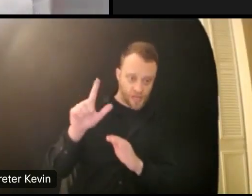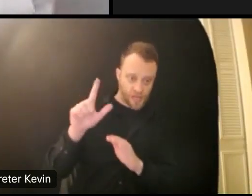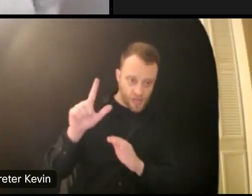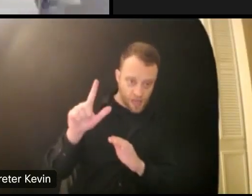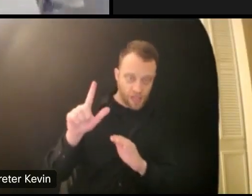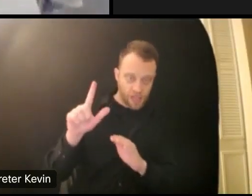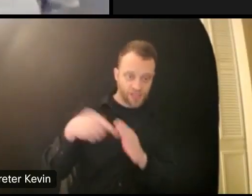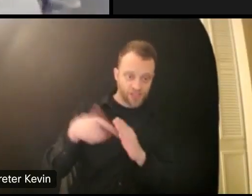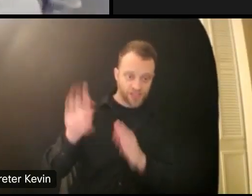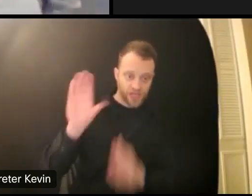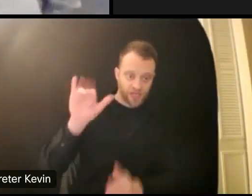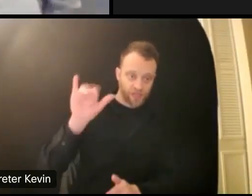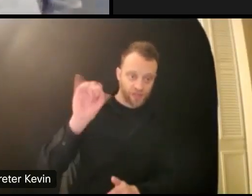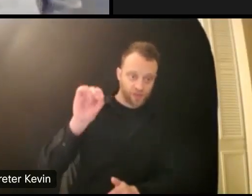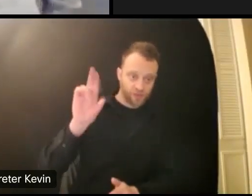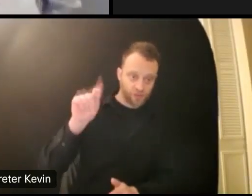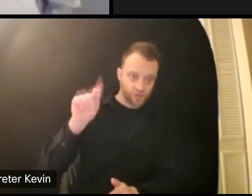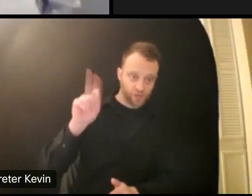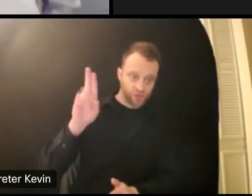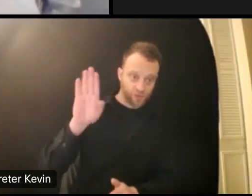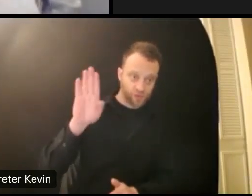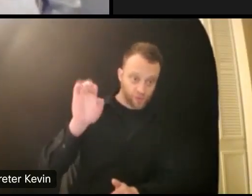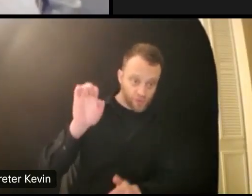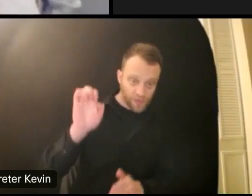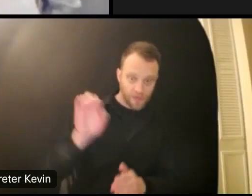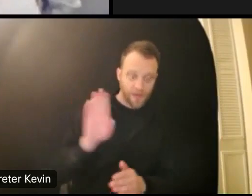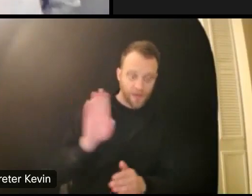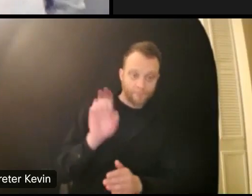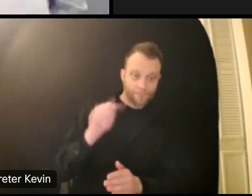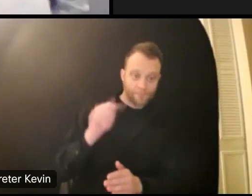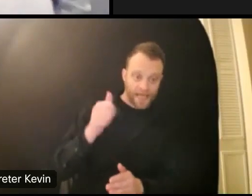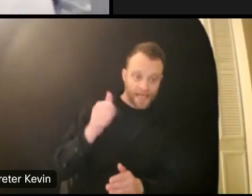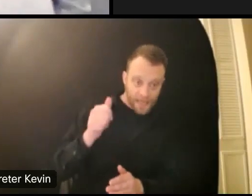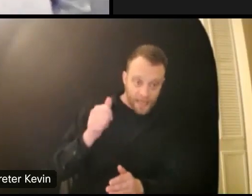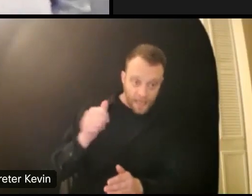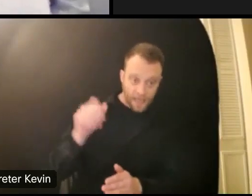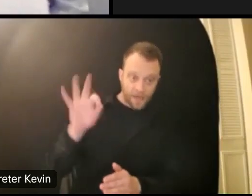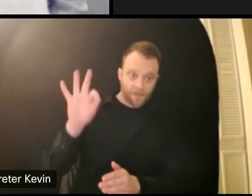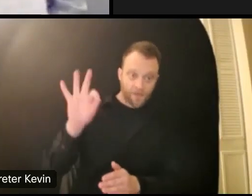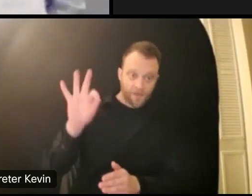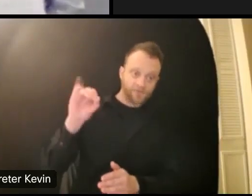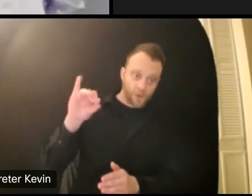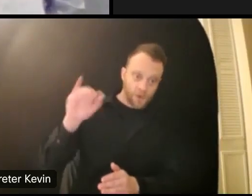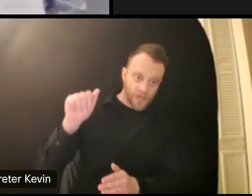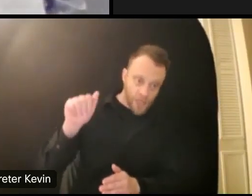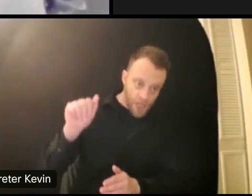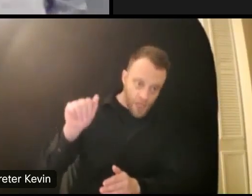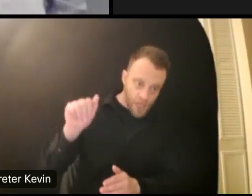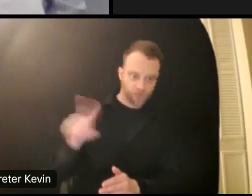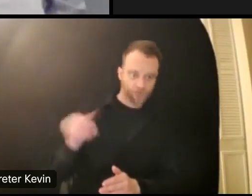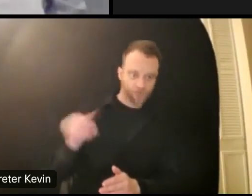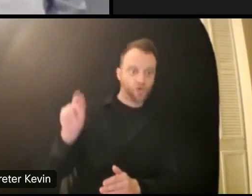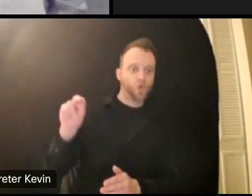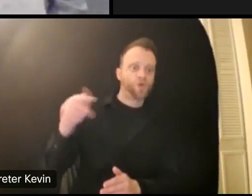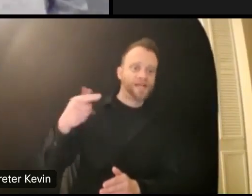are on there. We have BEGA, we have FOIA, we have zoning, we have some great little tutorials that